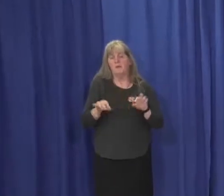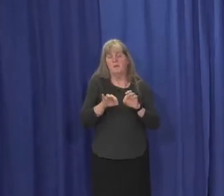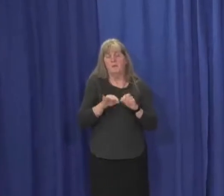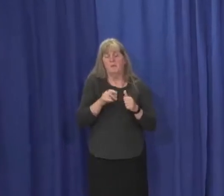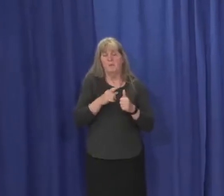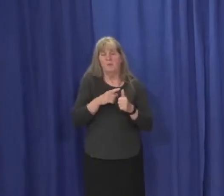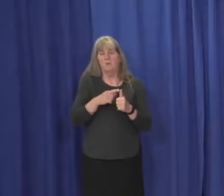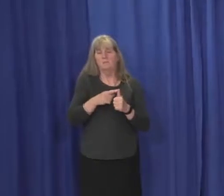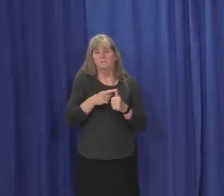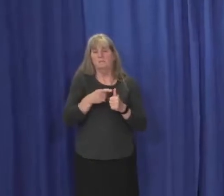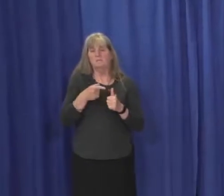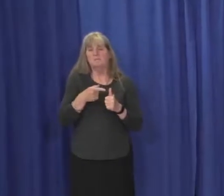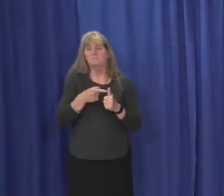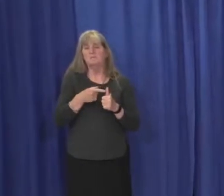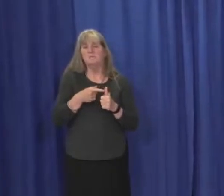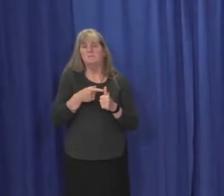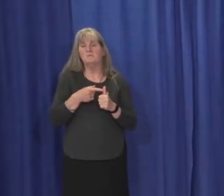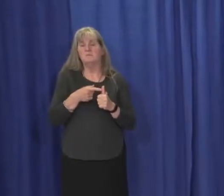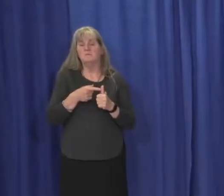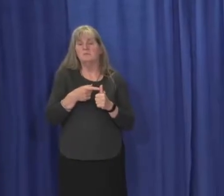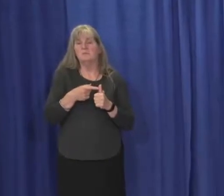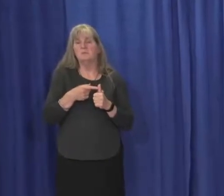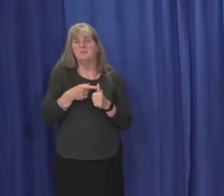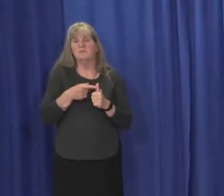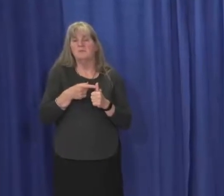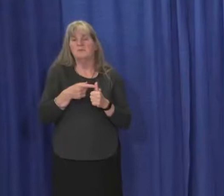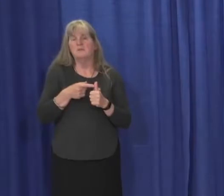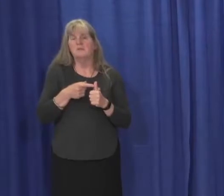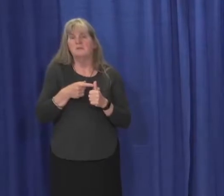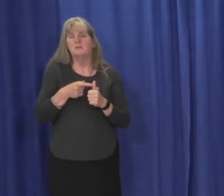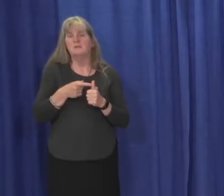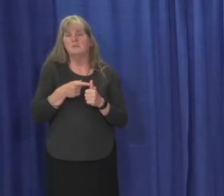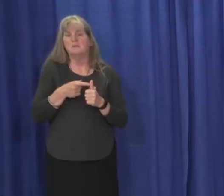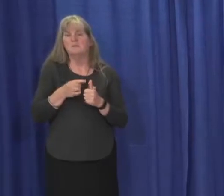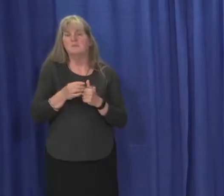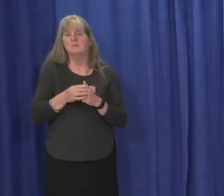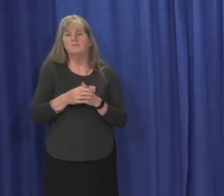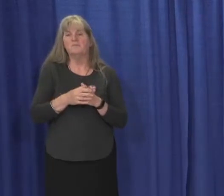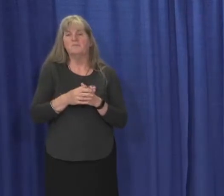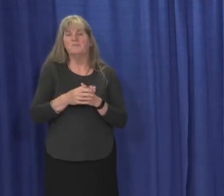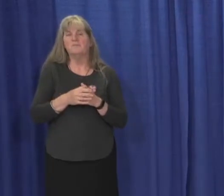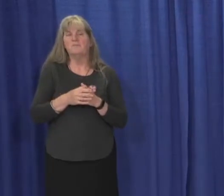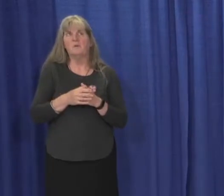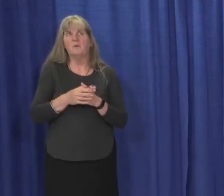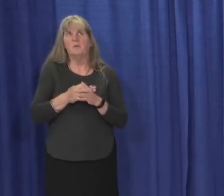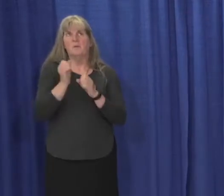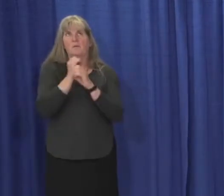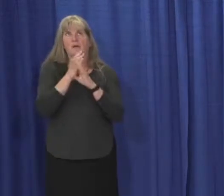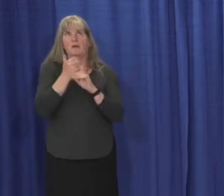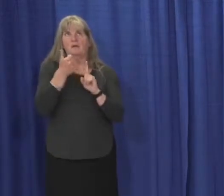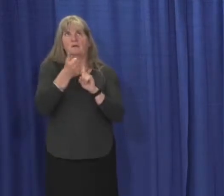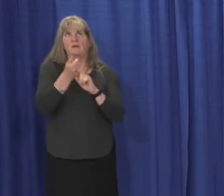most important is having people of course can't think of it